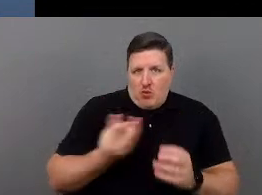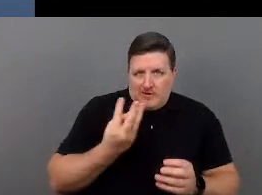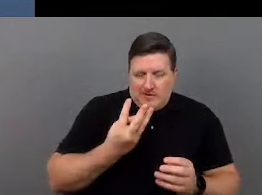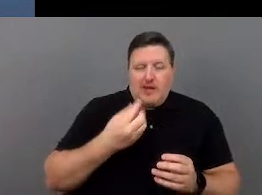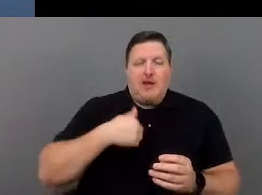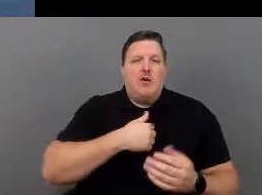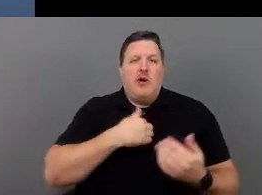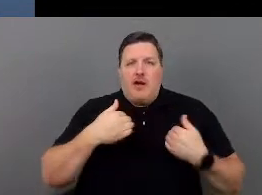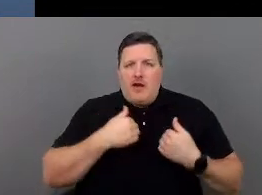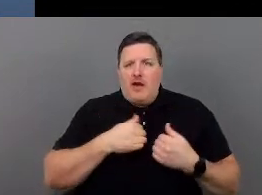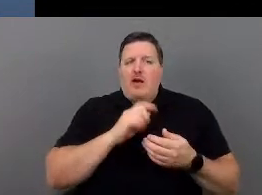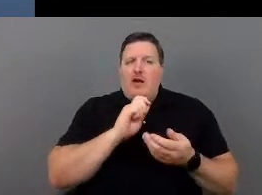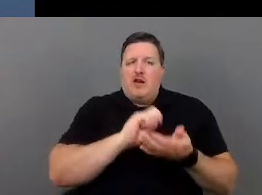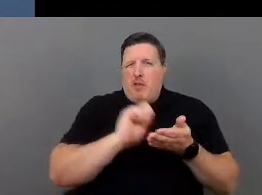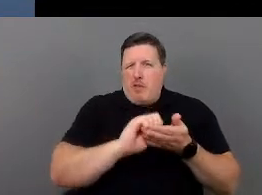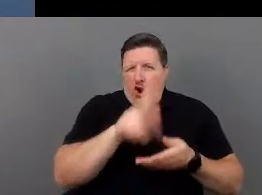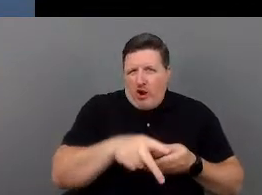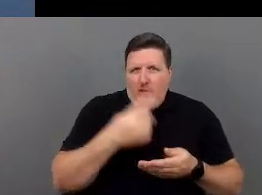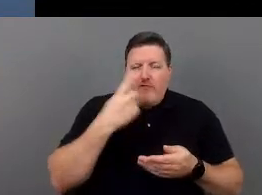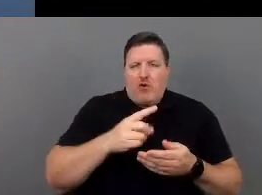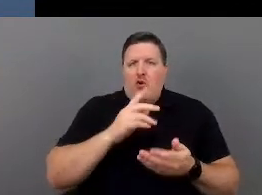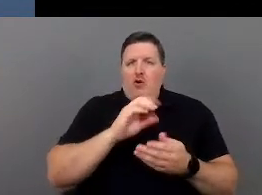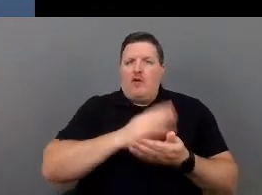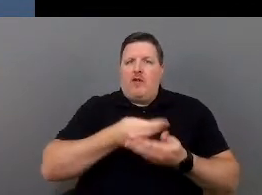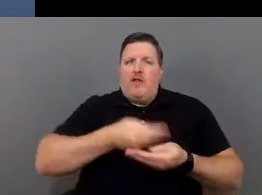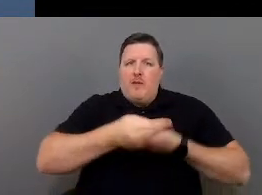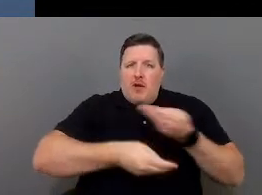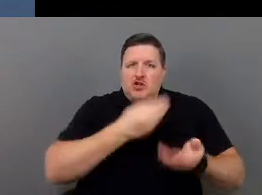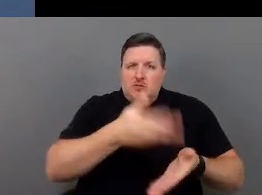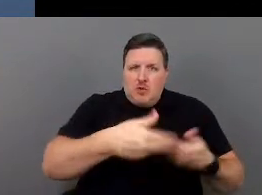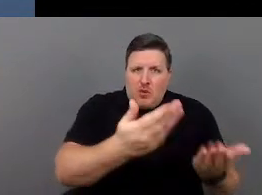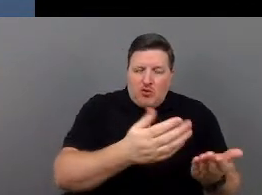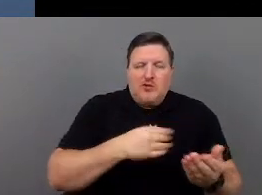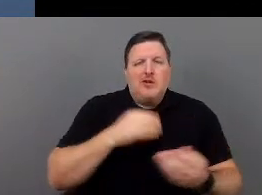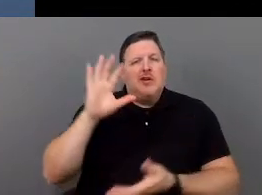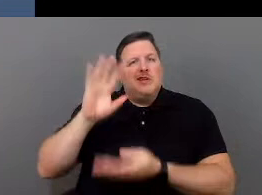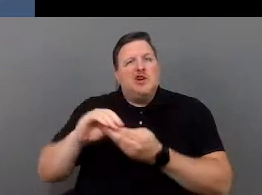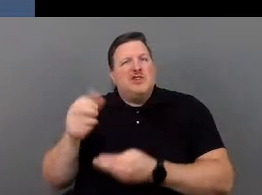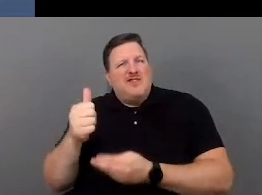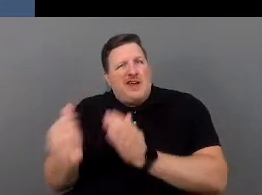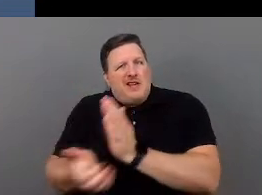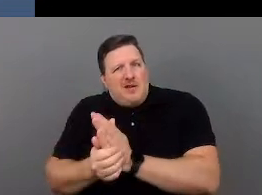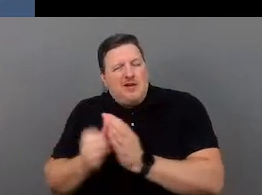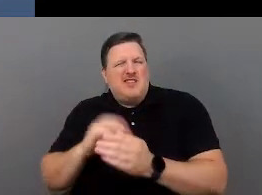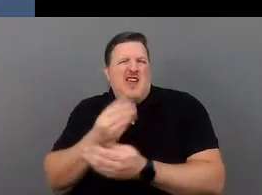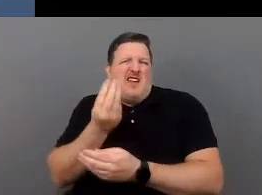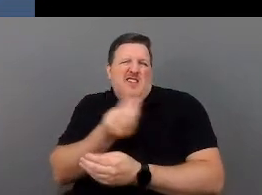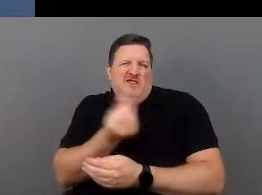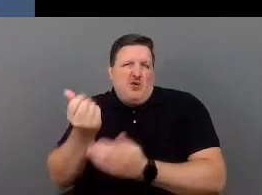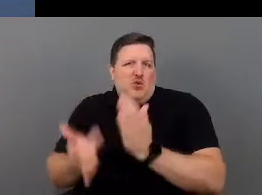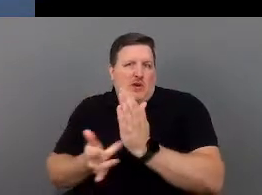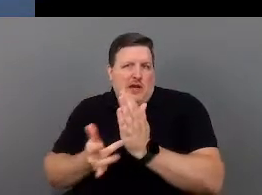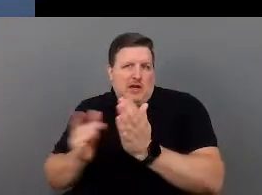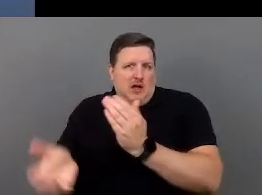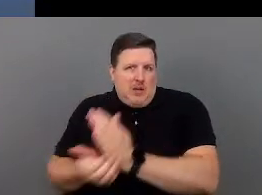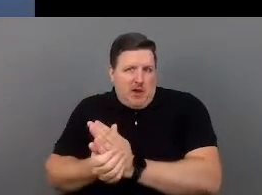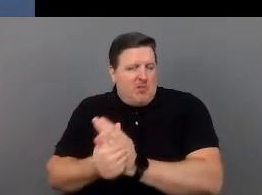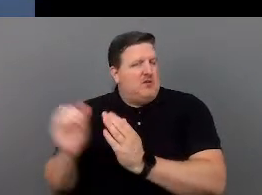MARKETUP OF THE MAYOR'S BUDGET PROPOSAL, A TOTAL OF TEN SUBSTANTIVE AMENDMENTS AND A SERIES OF TECHNICAL AMENDMENTS WERE ALL APPROVED DURING THE MARKUP SESSION.